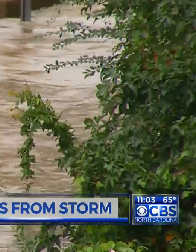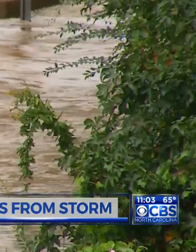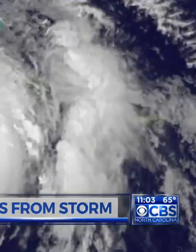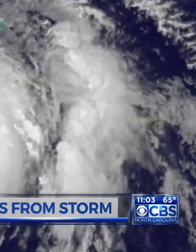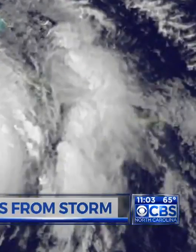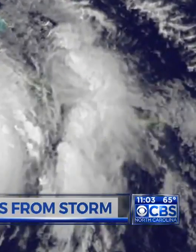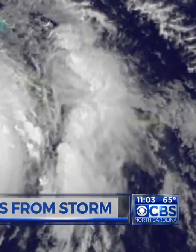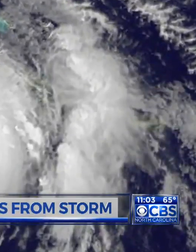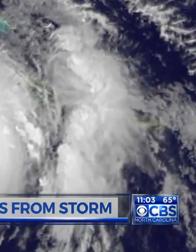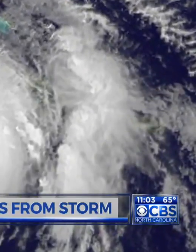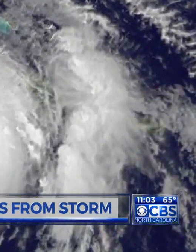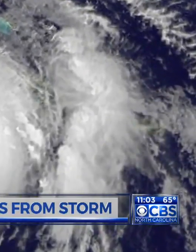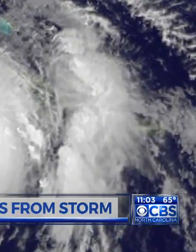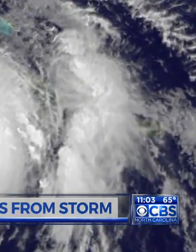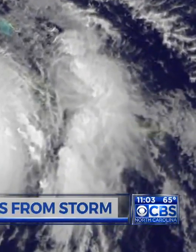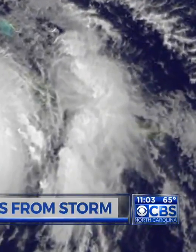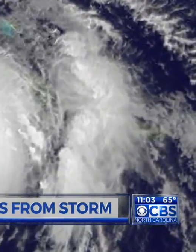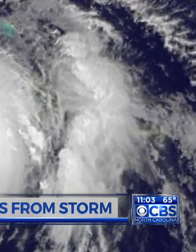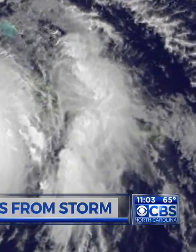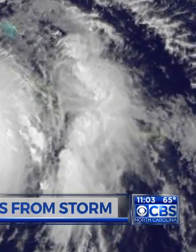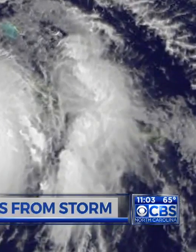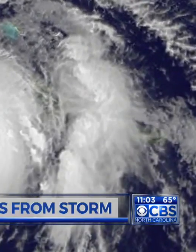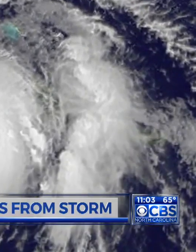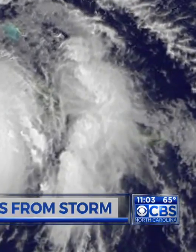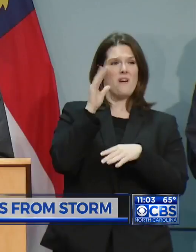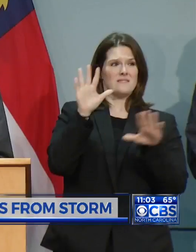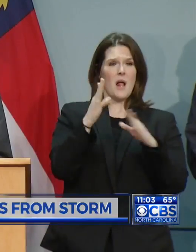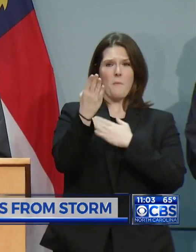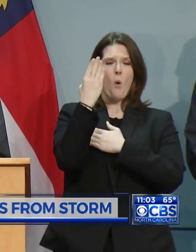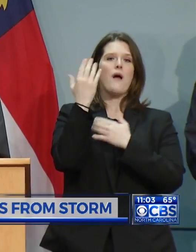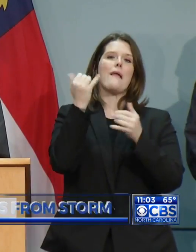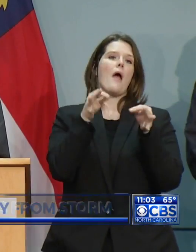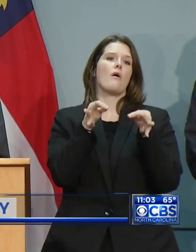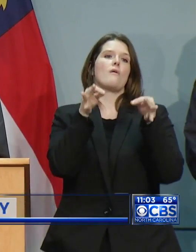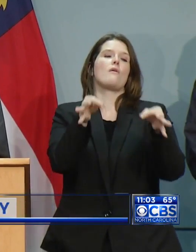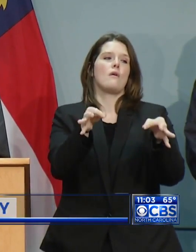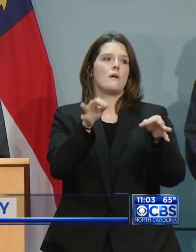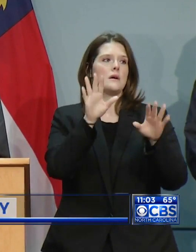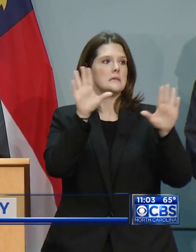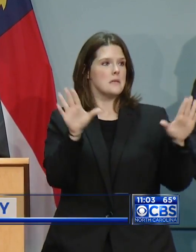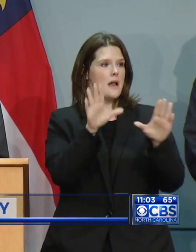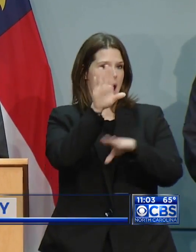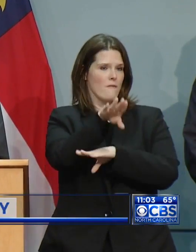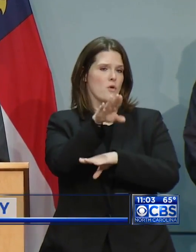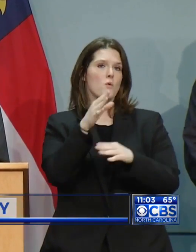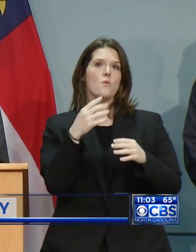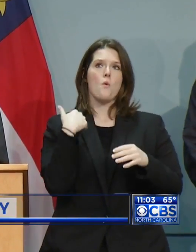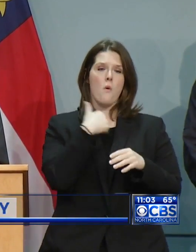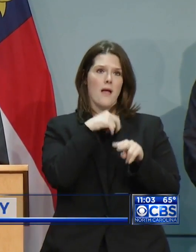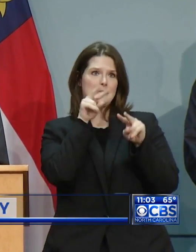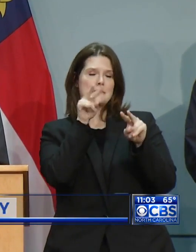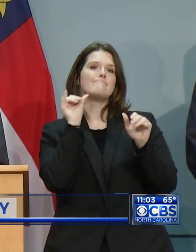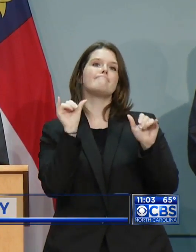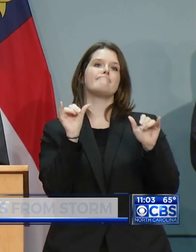FIRSTHAND LOOK ON HOW EMERGENCY CREWS WILL GET TO PEOPLE IF THERE IS FLOODING.